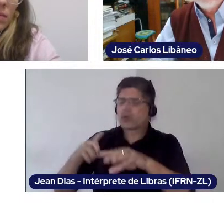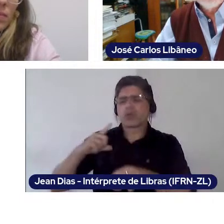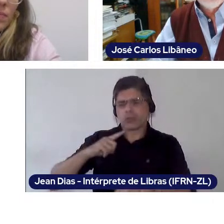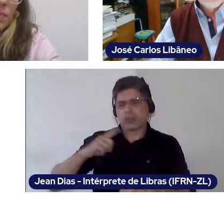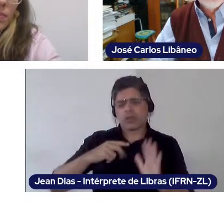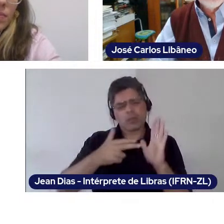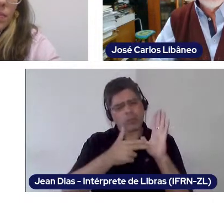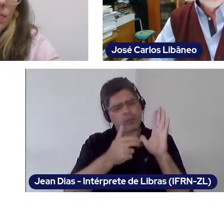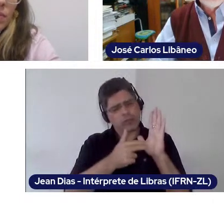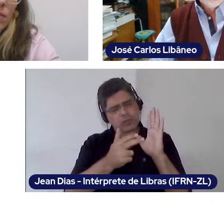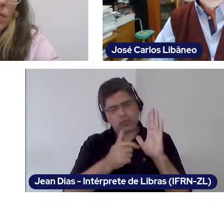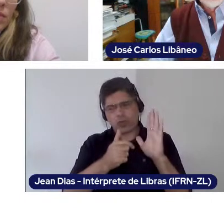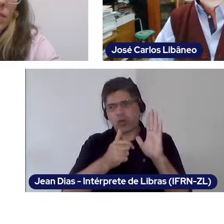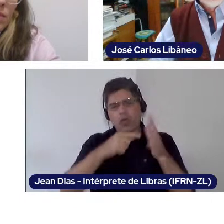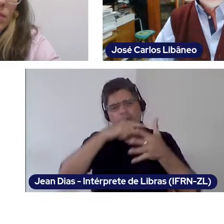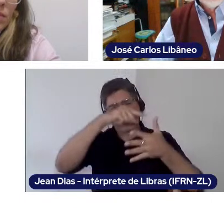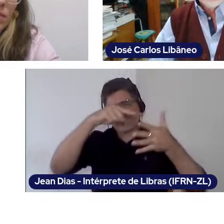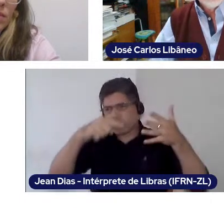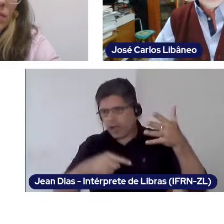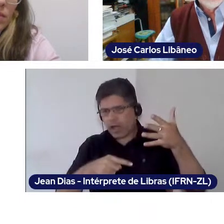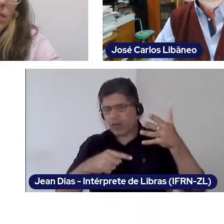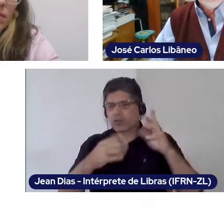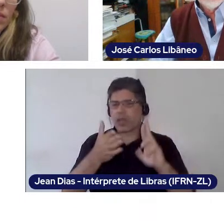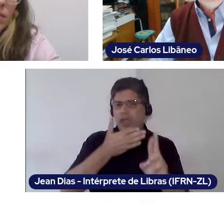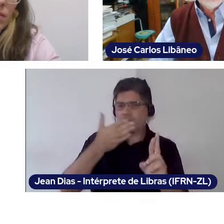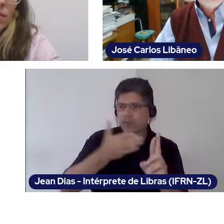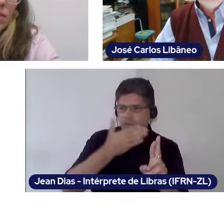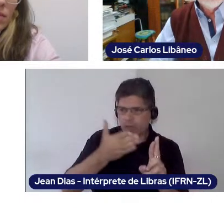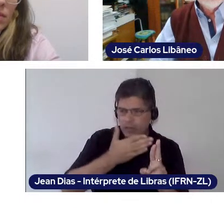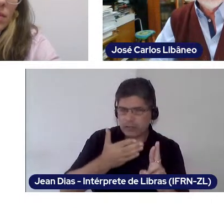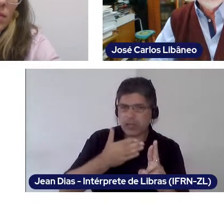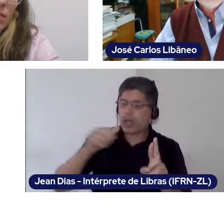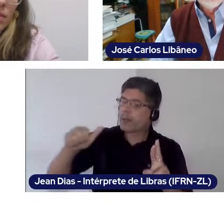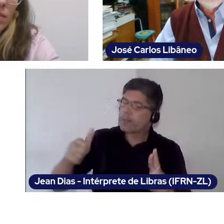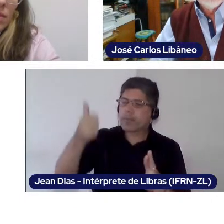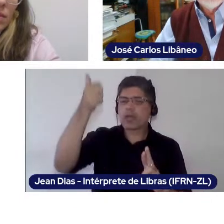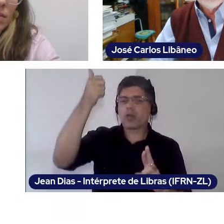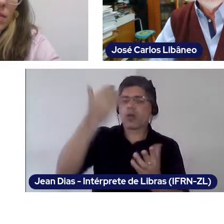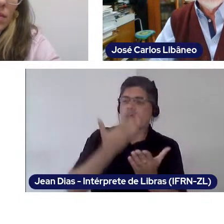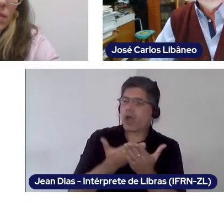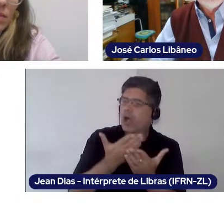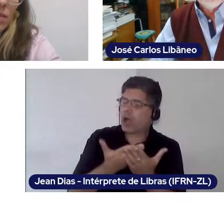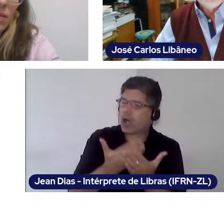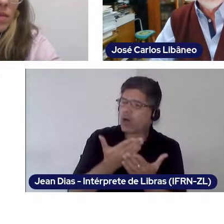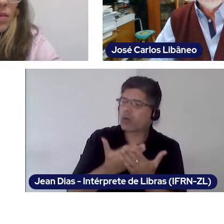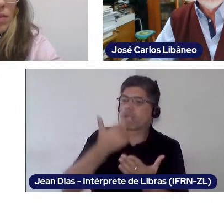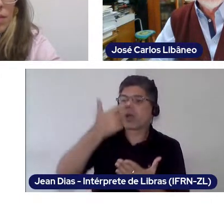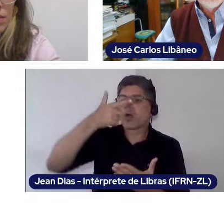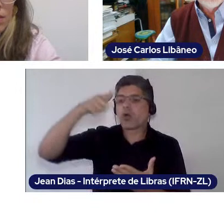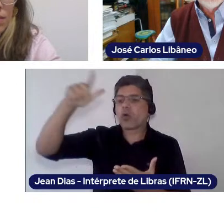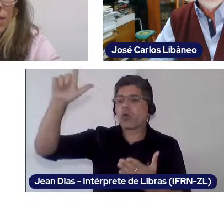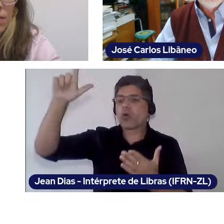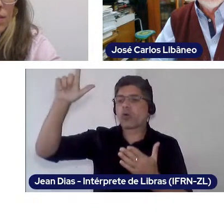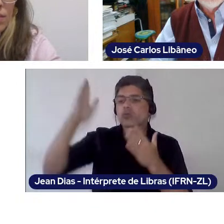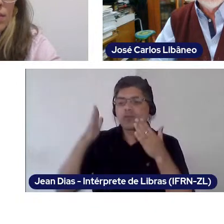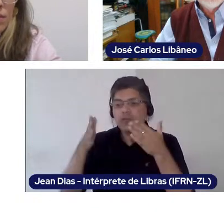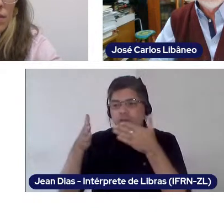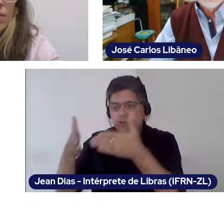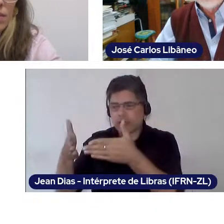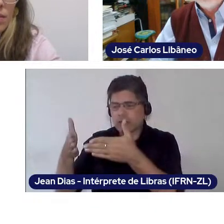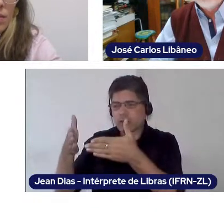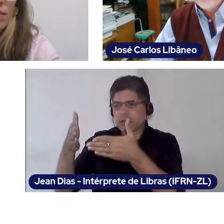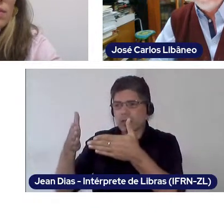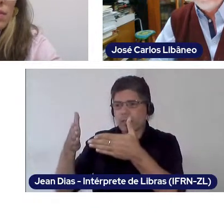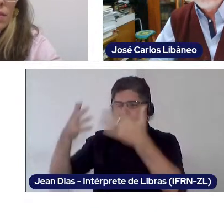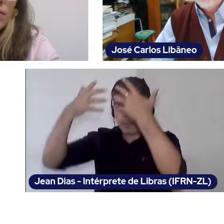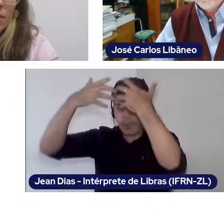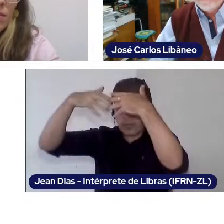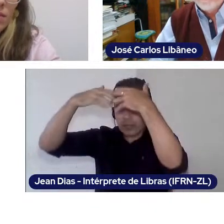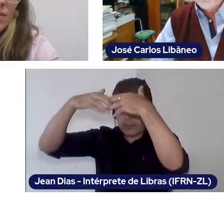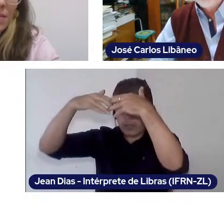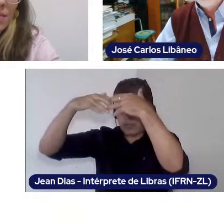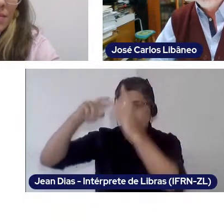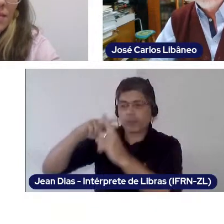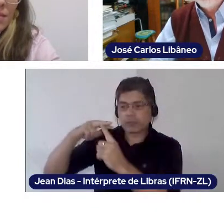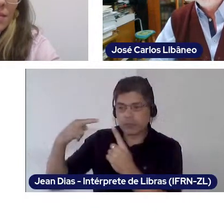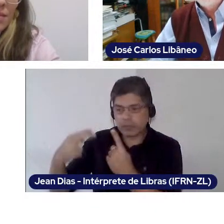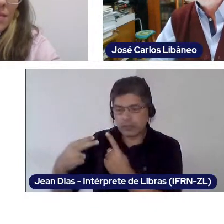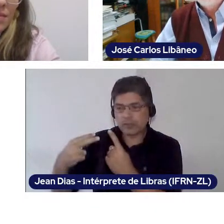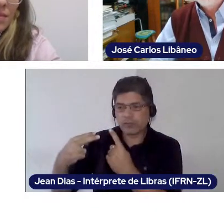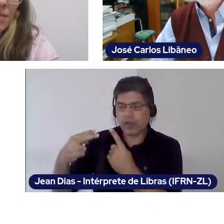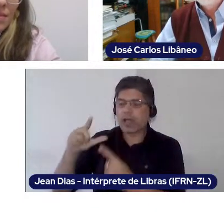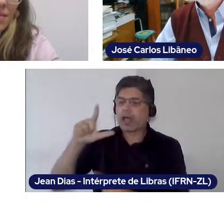And I am very glad to say that one of my best classes is about a strand of thought that is not even mine, that is liberalism in education. And I would like to let it be known here, ok?